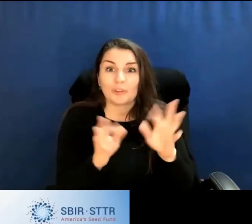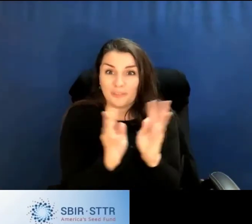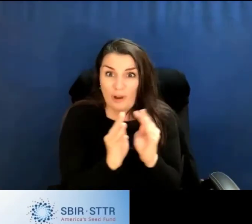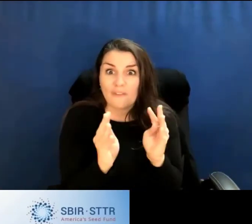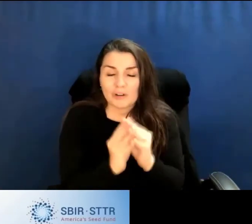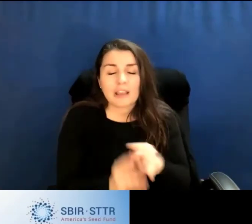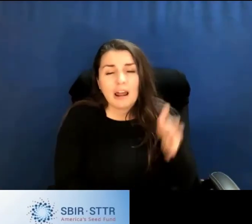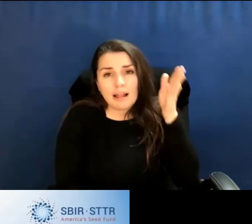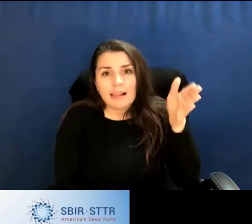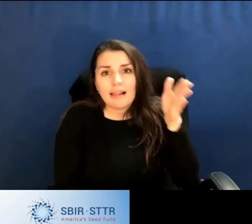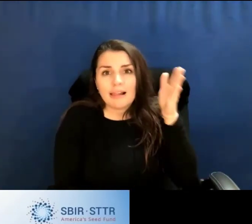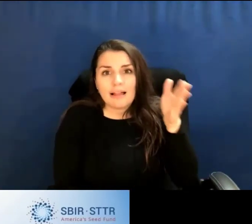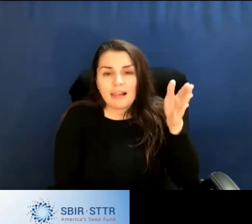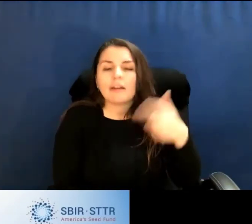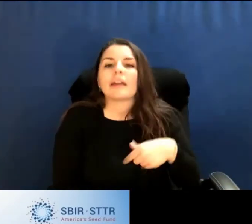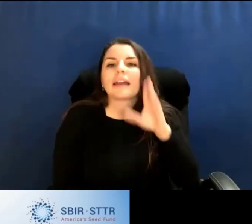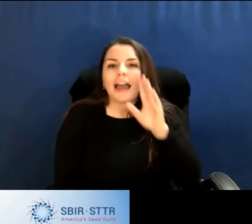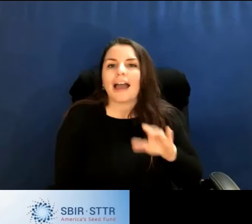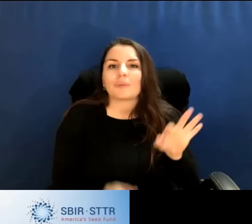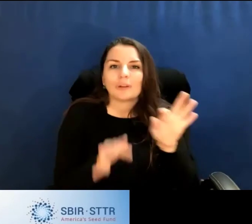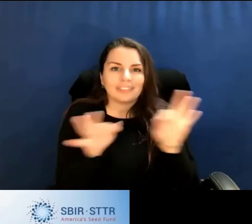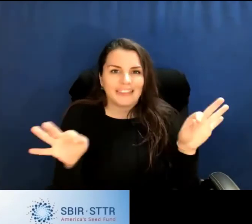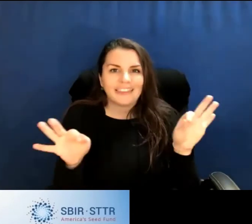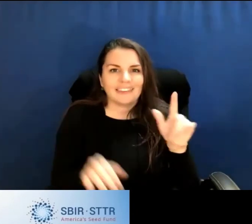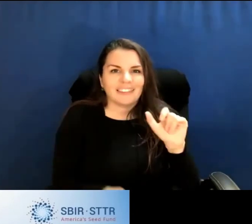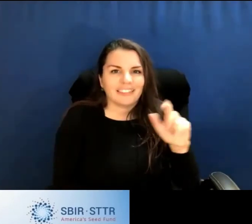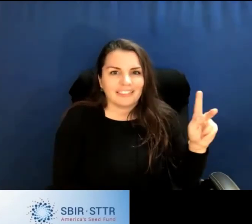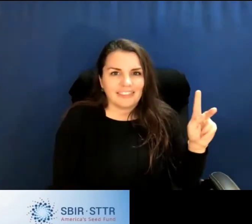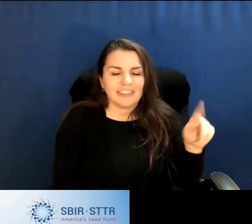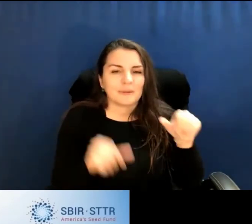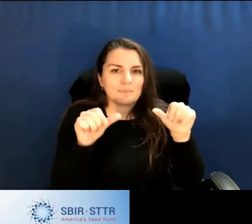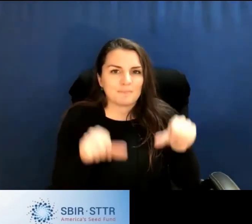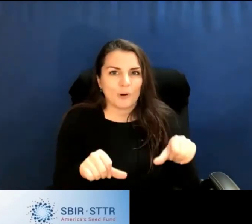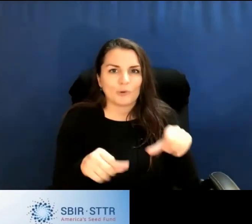and I'm going to put a link to that conference in the chat